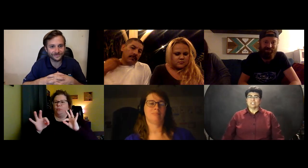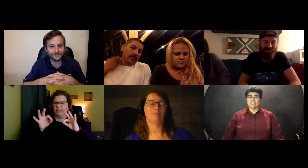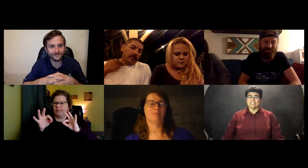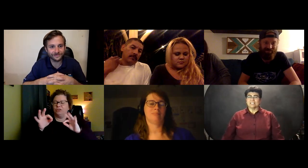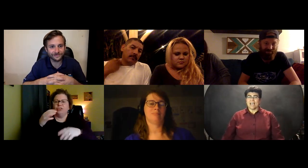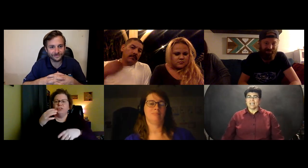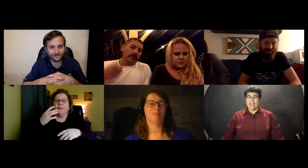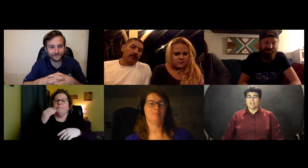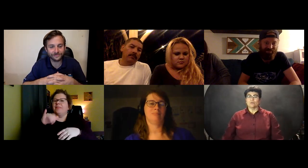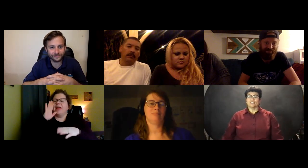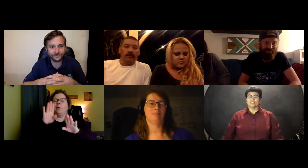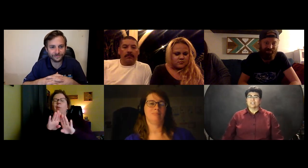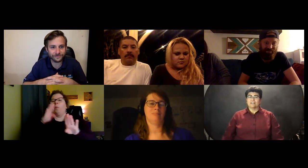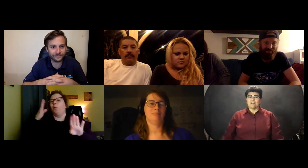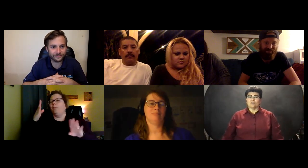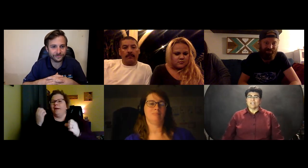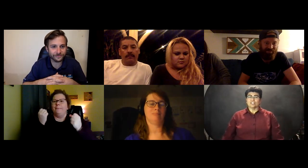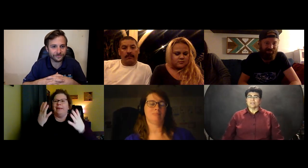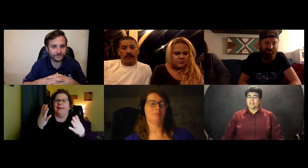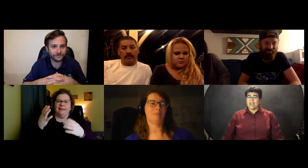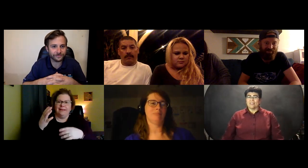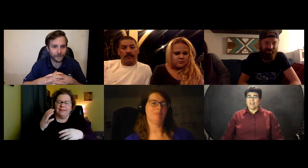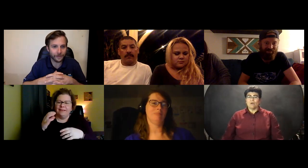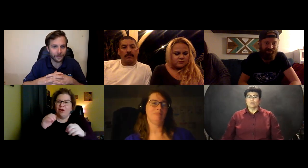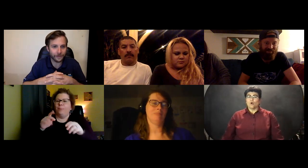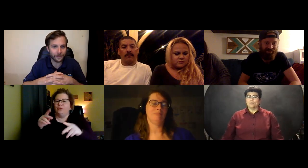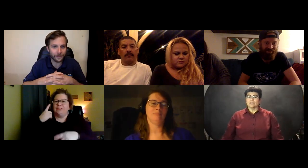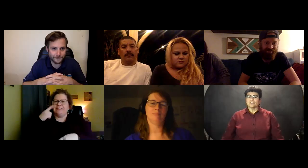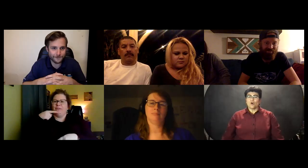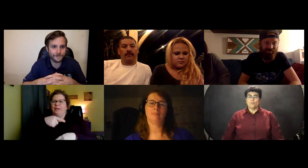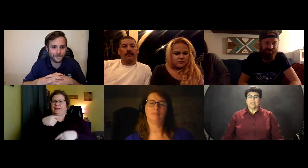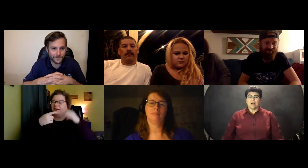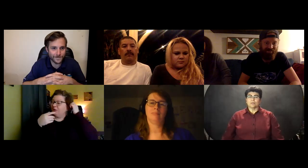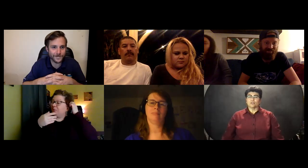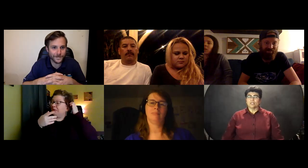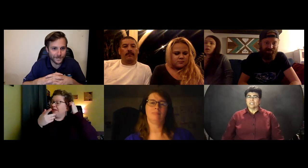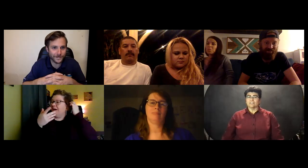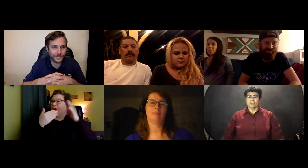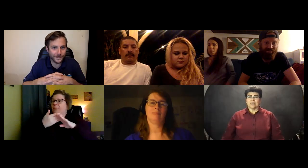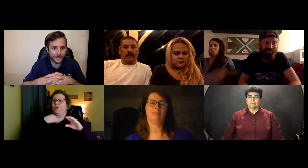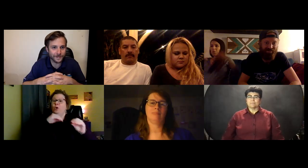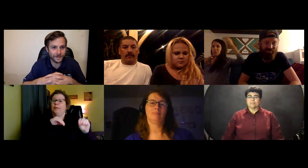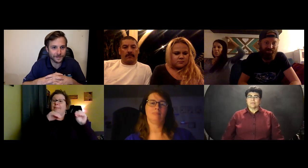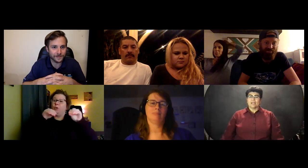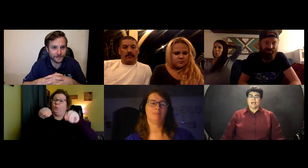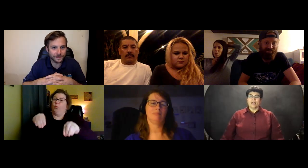needs that language foundation and that will open so many